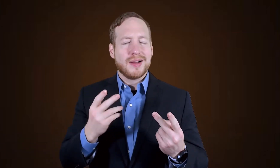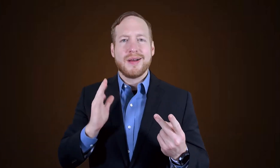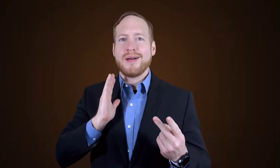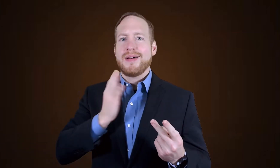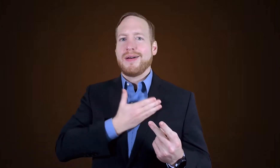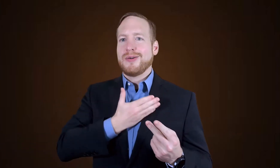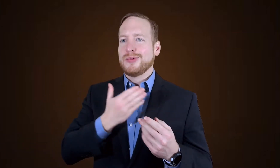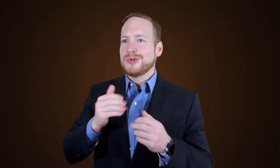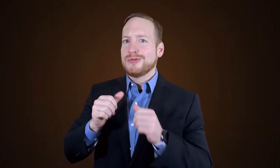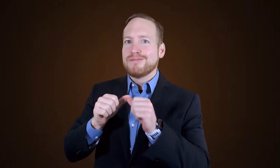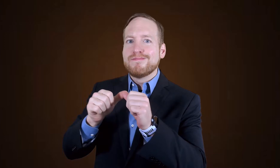and welcome back